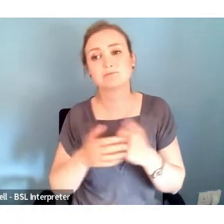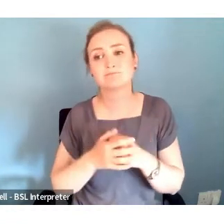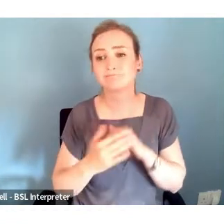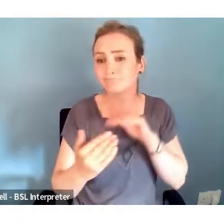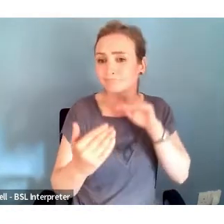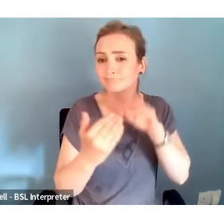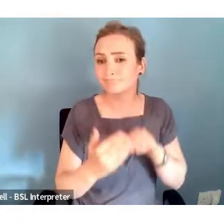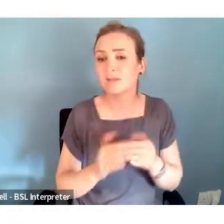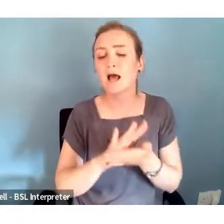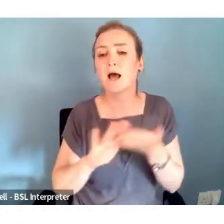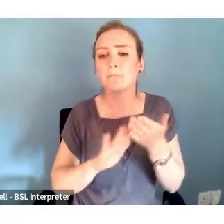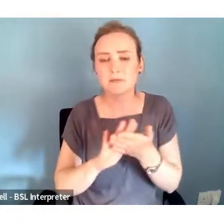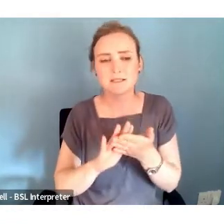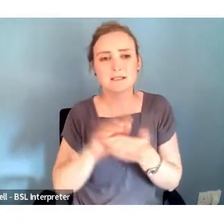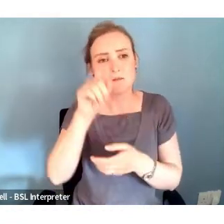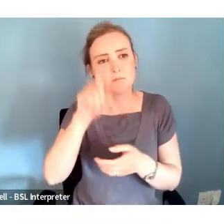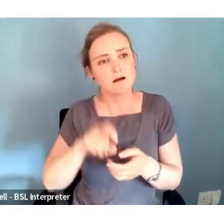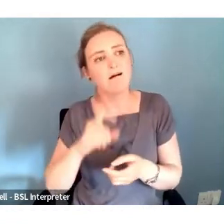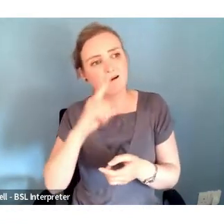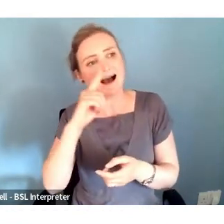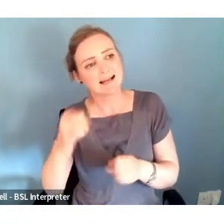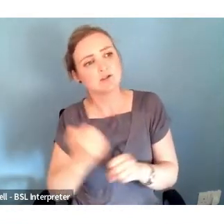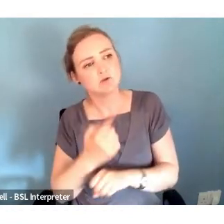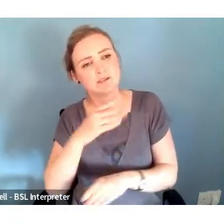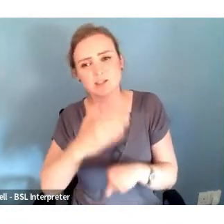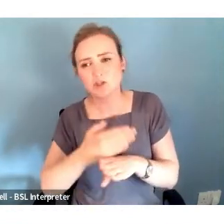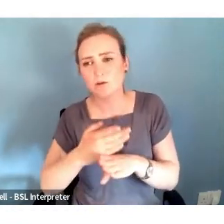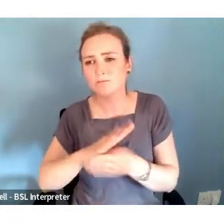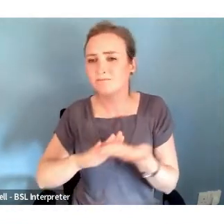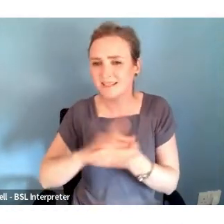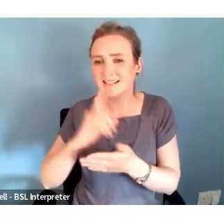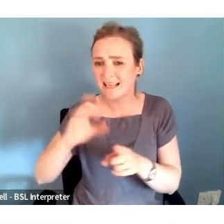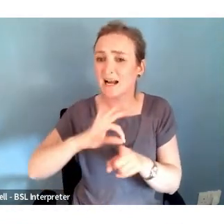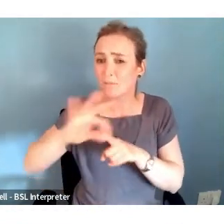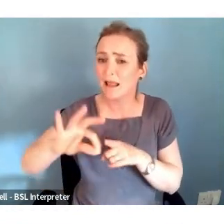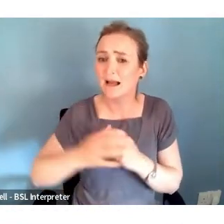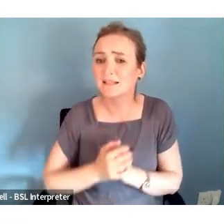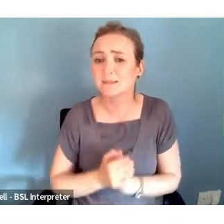out because they see they can't do all of it.